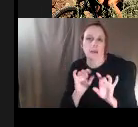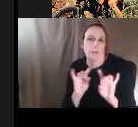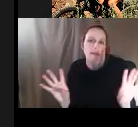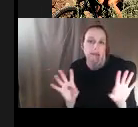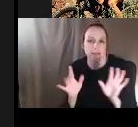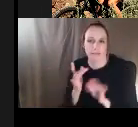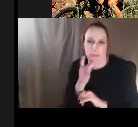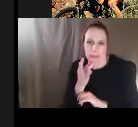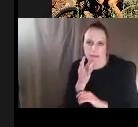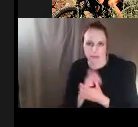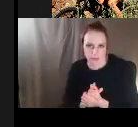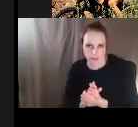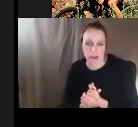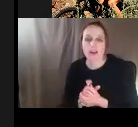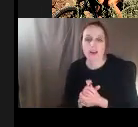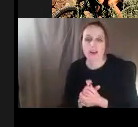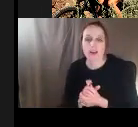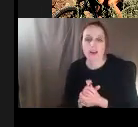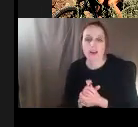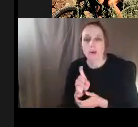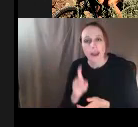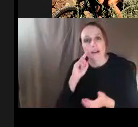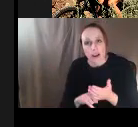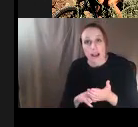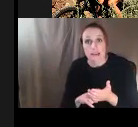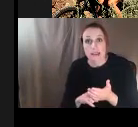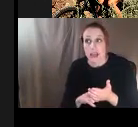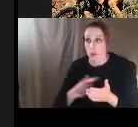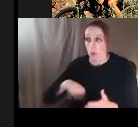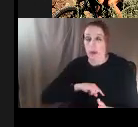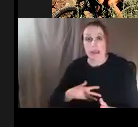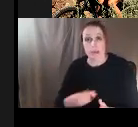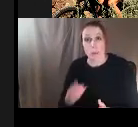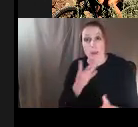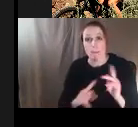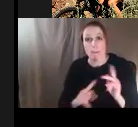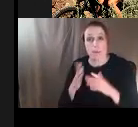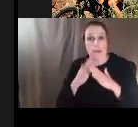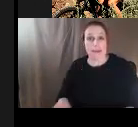that white silence is a part of the problem. I think we've all seen maybe less white silence